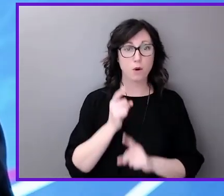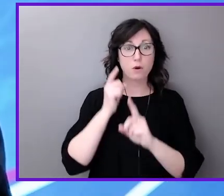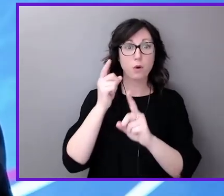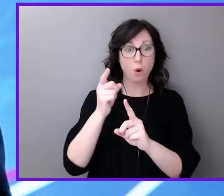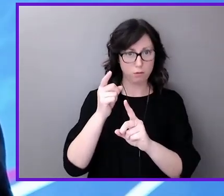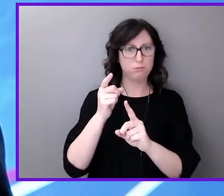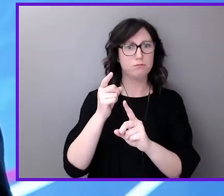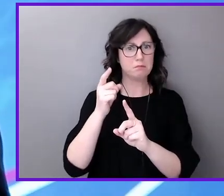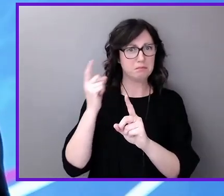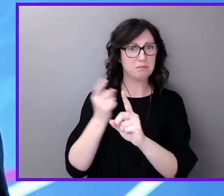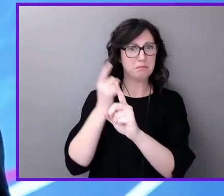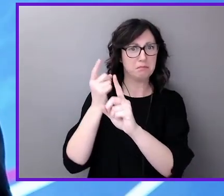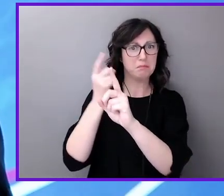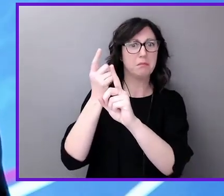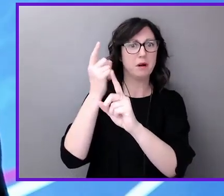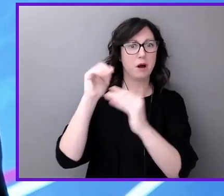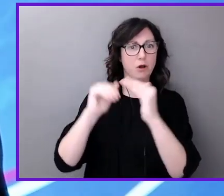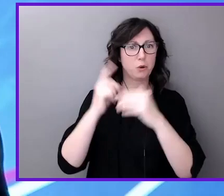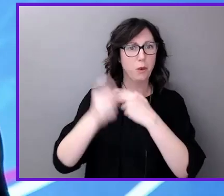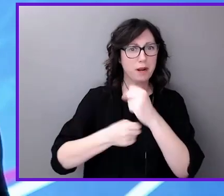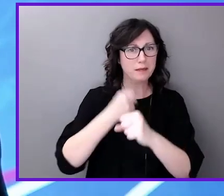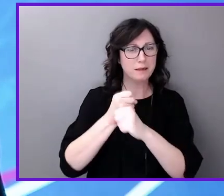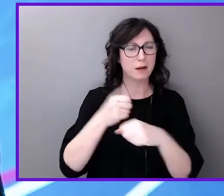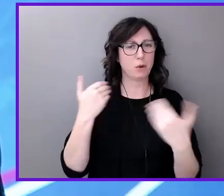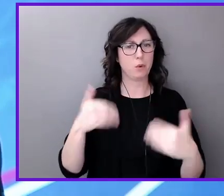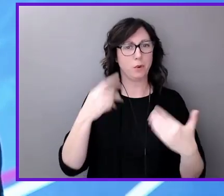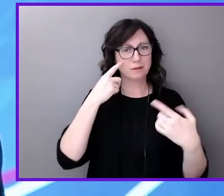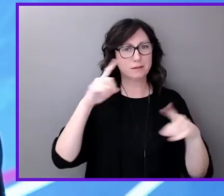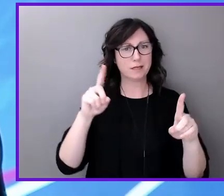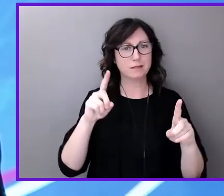with increased representation of Indigenous staff,